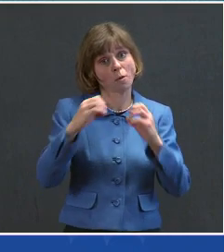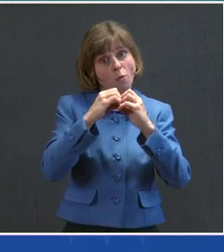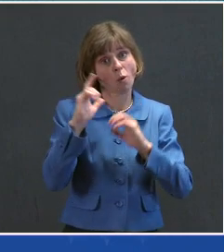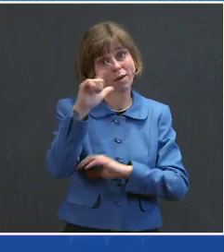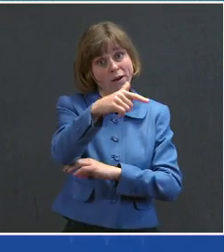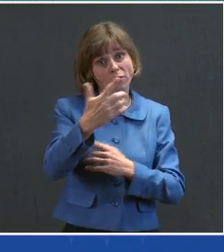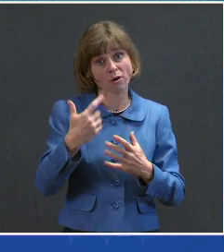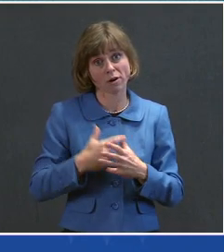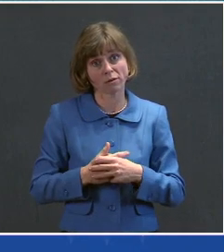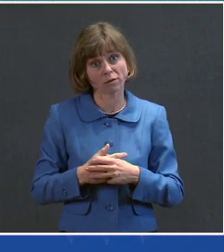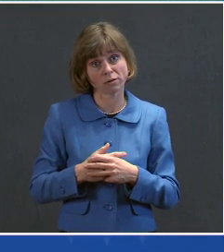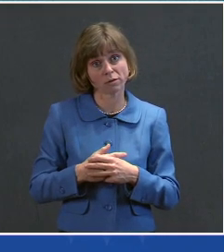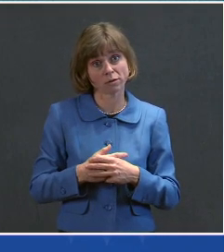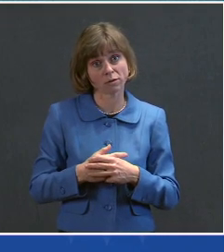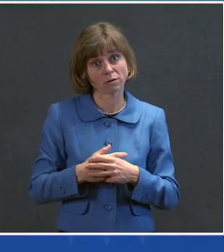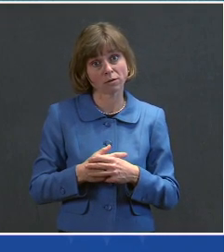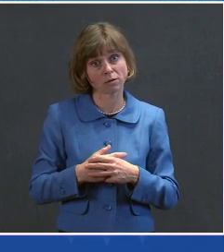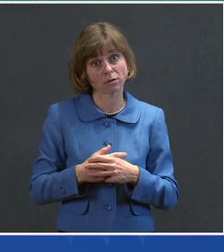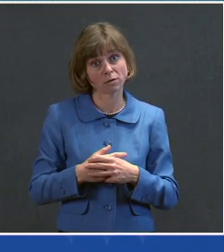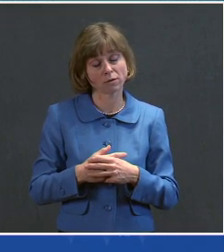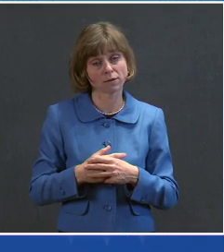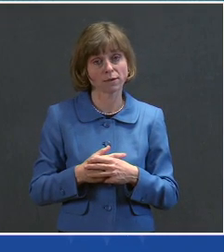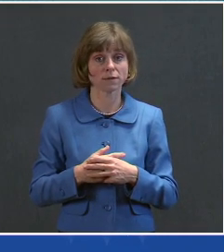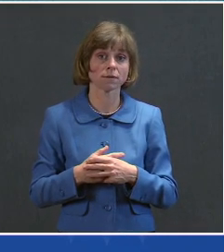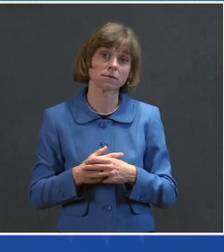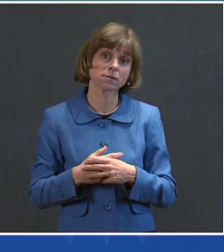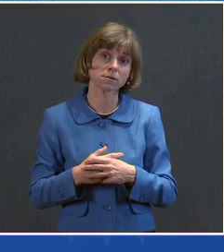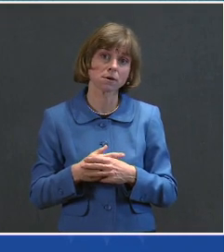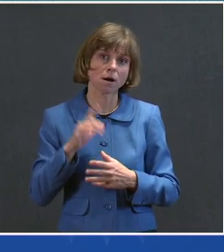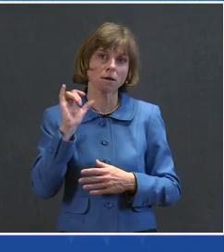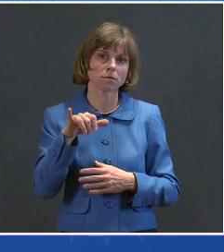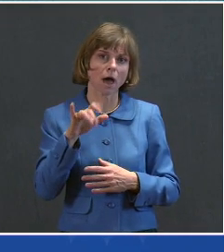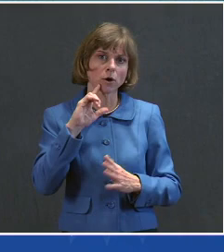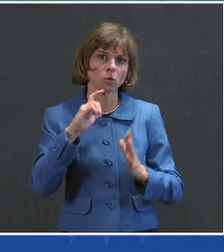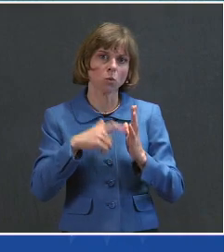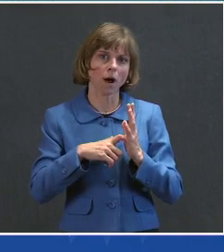So is that essentially a concession that you recognize that the steps taken today